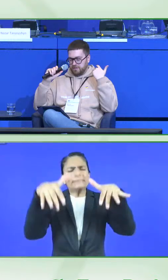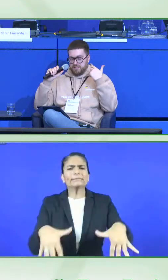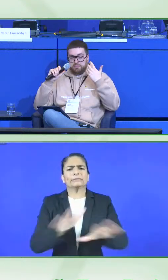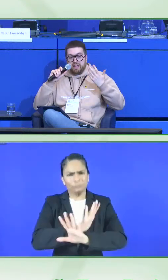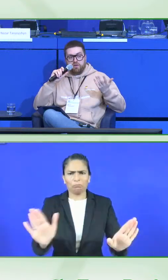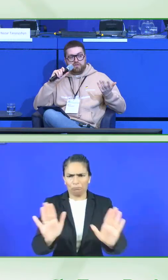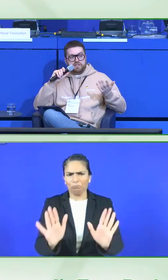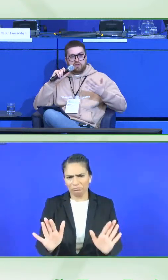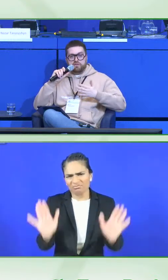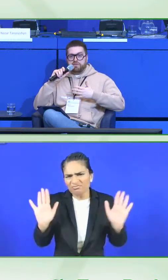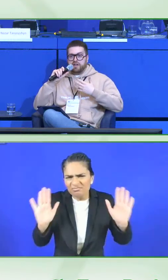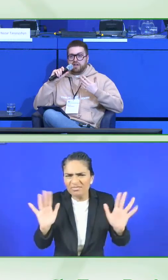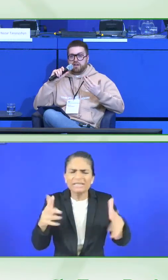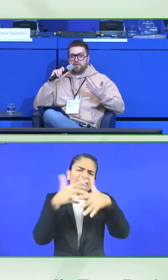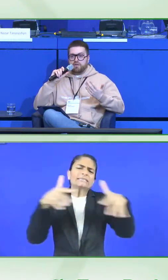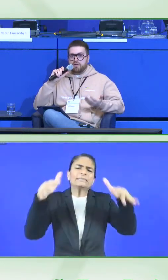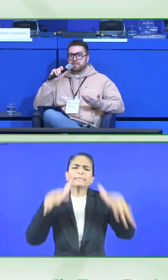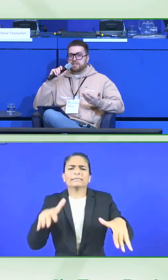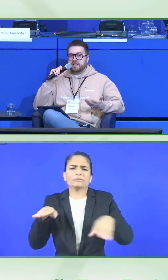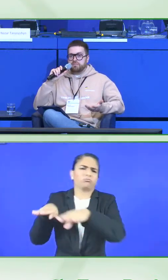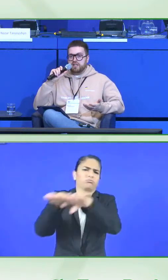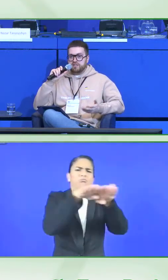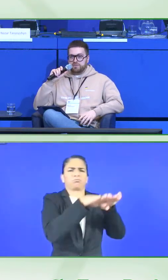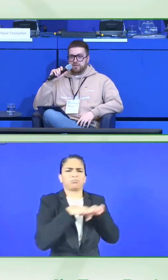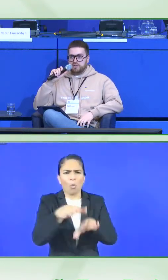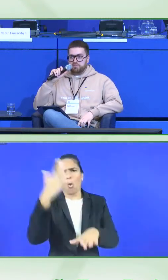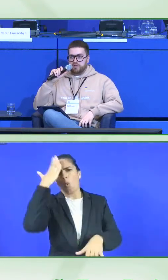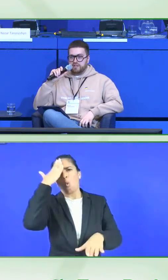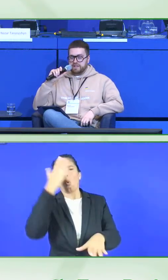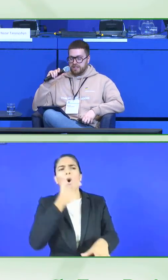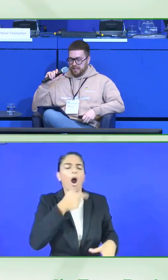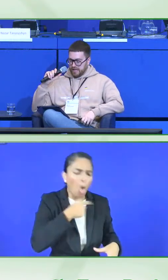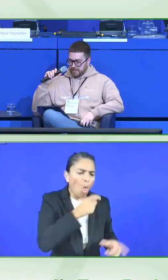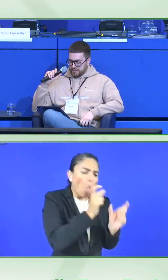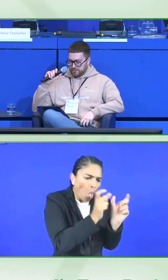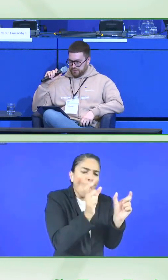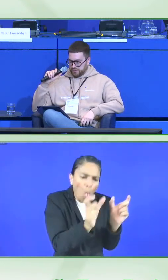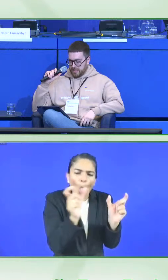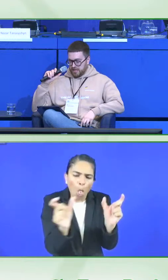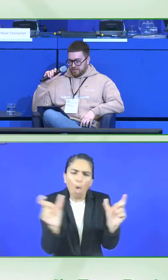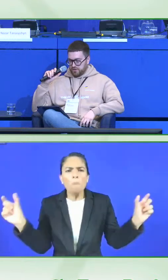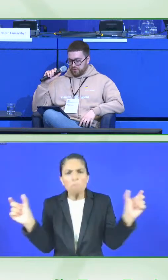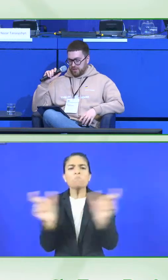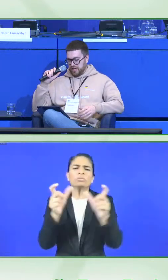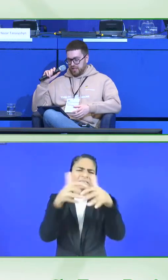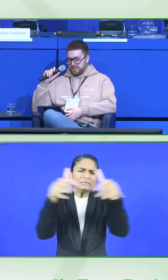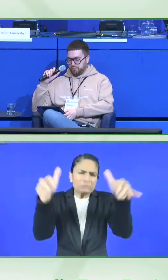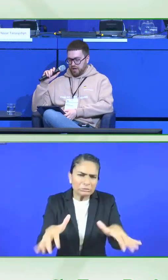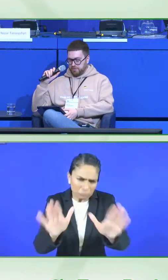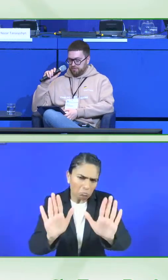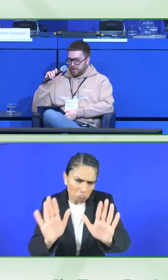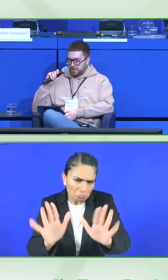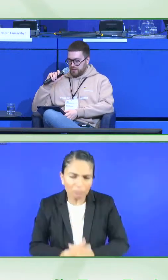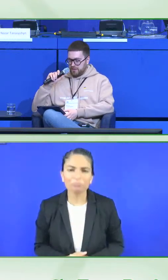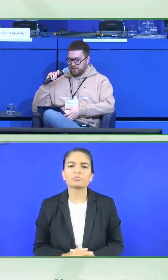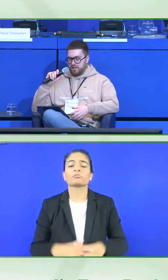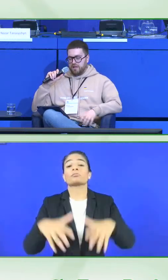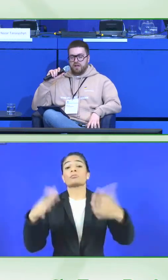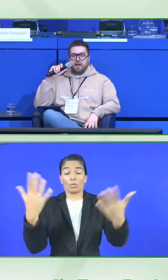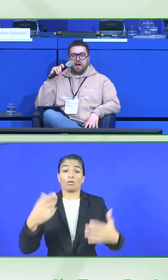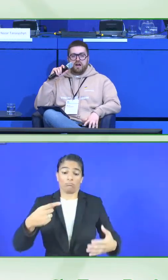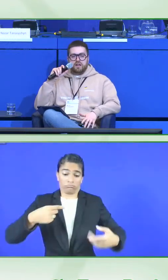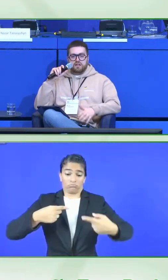Just to describe my appearance, I am a white male, today is my birthday, I am 36.